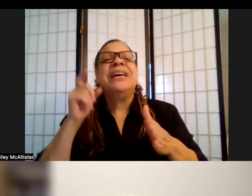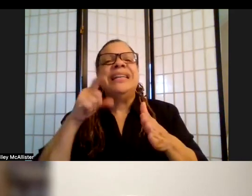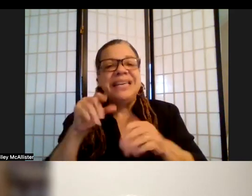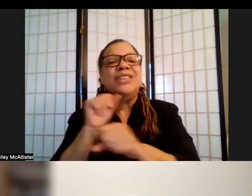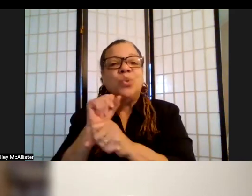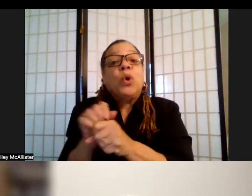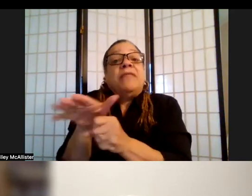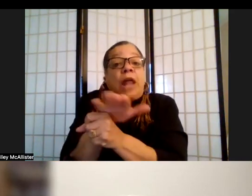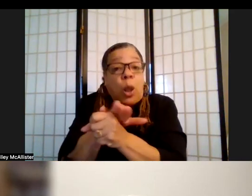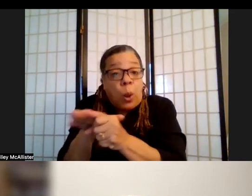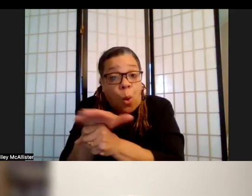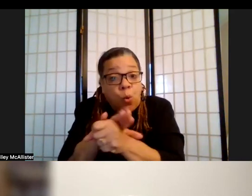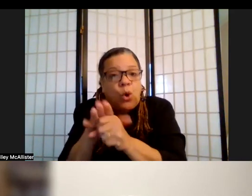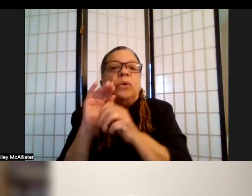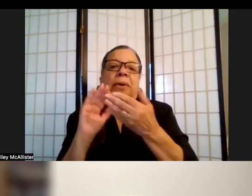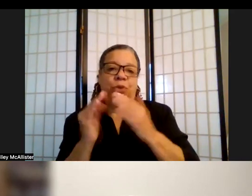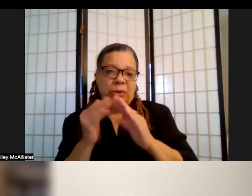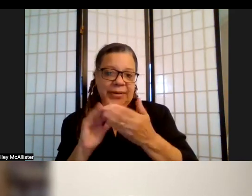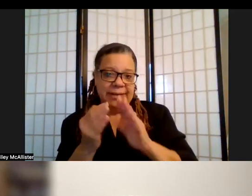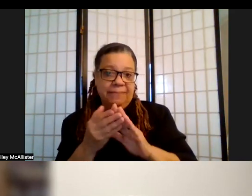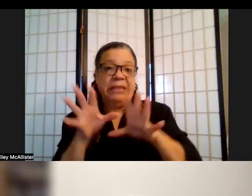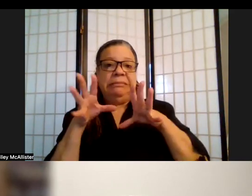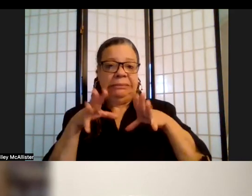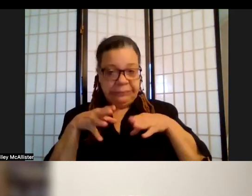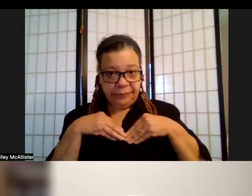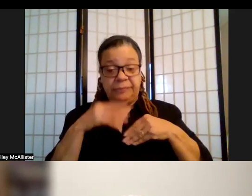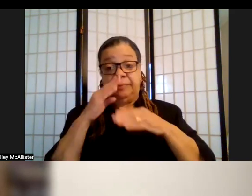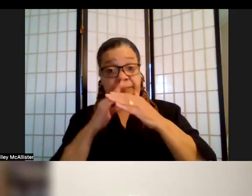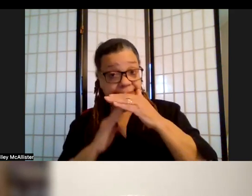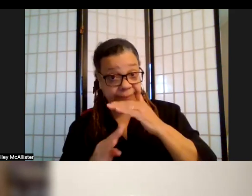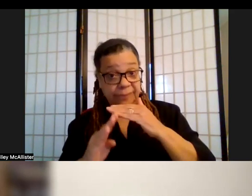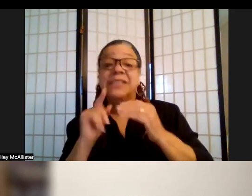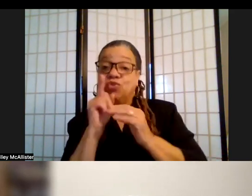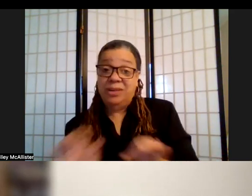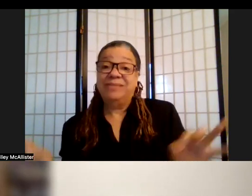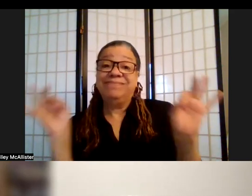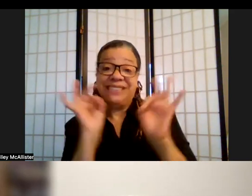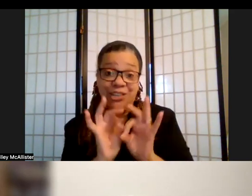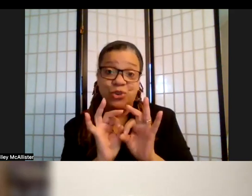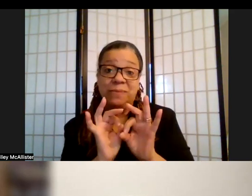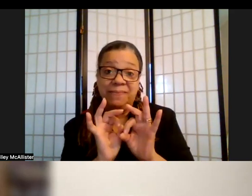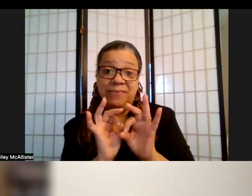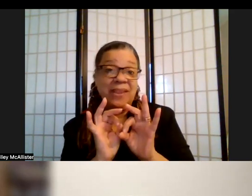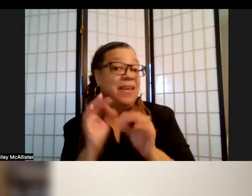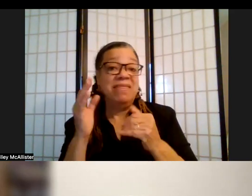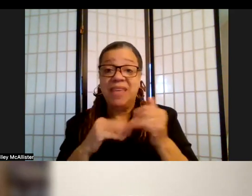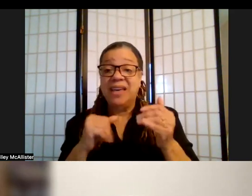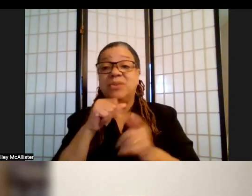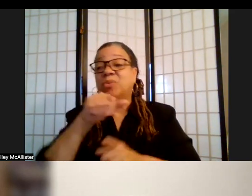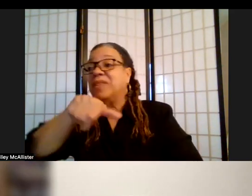and, and go with that sense of humility that is absolutely essential, rather than with the hubris, that we have "figured it out,"